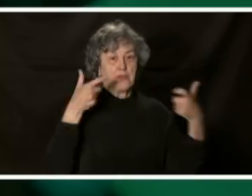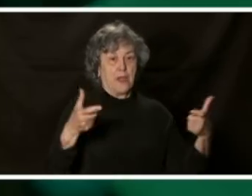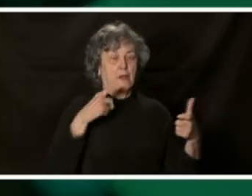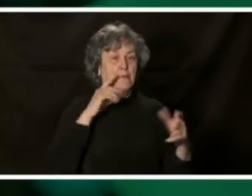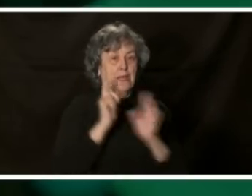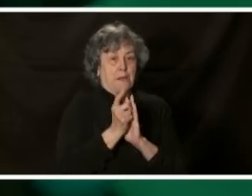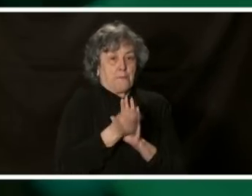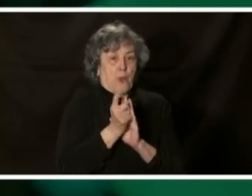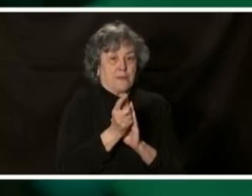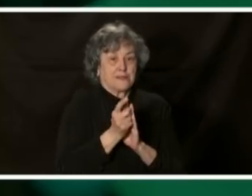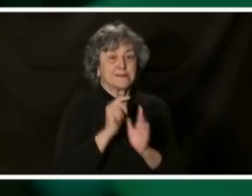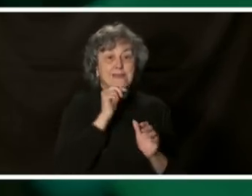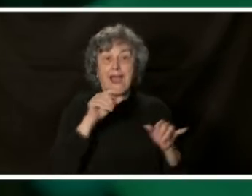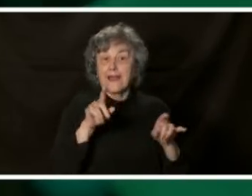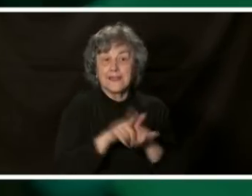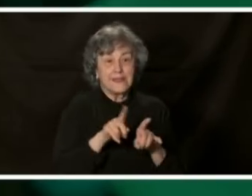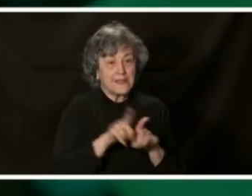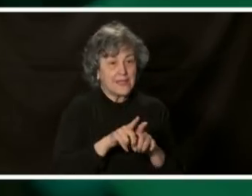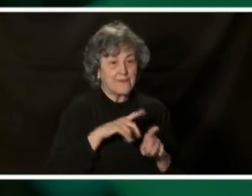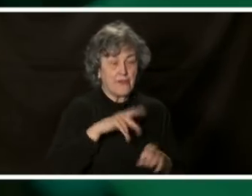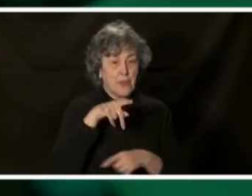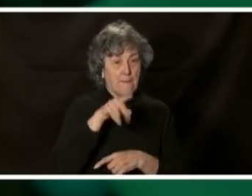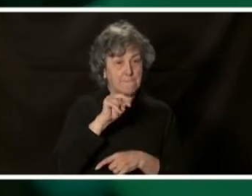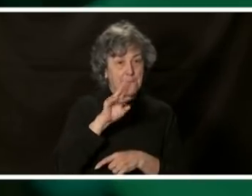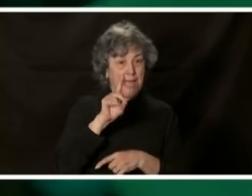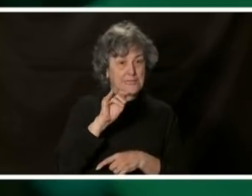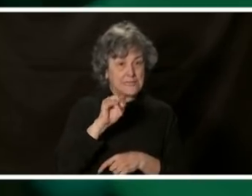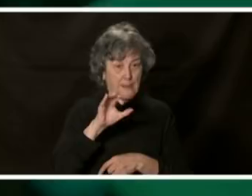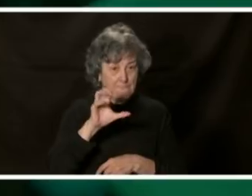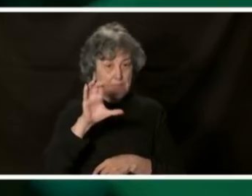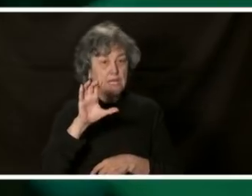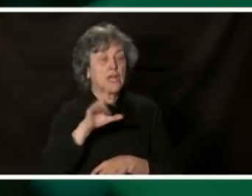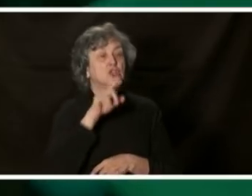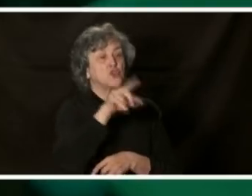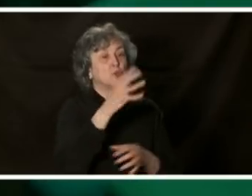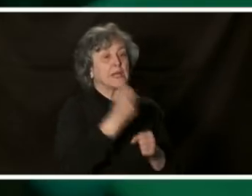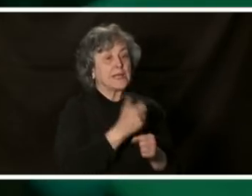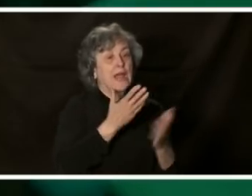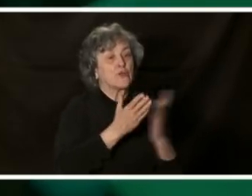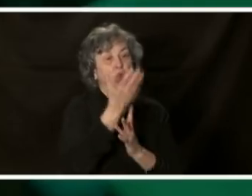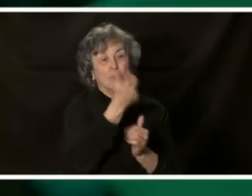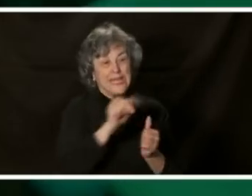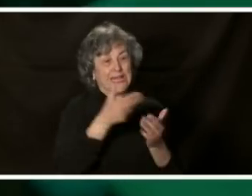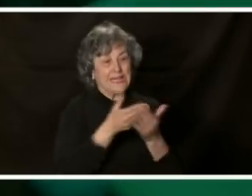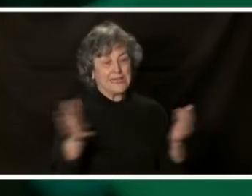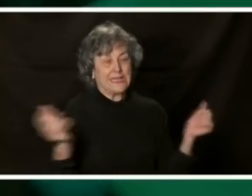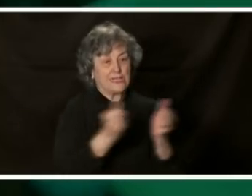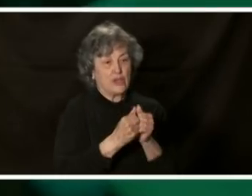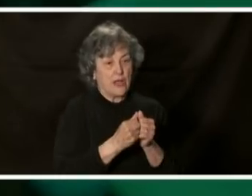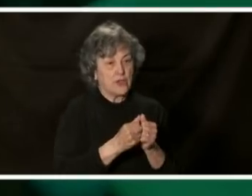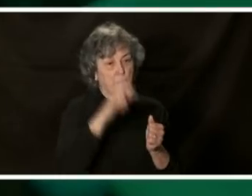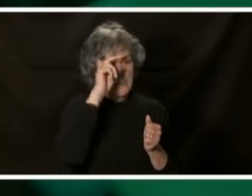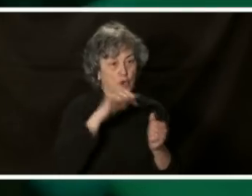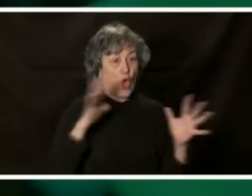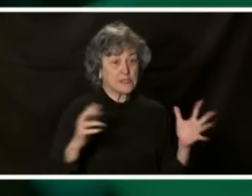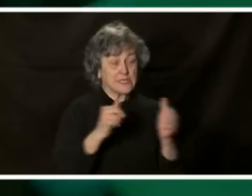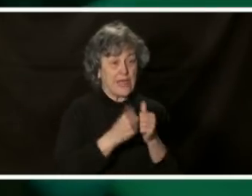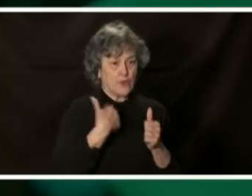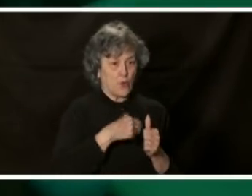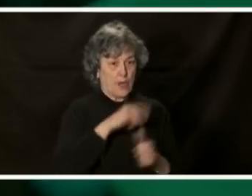YOU ARE THE CLASS THAT REMEMBERED THAT WE CAN GET THROUGH ANYTHING TOGETHER, BECAUSE TOGETHER, WE ARE BLAZER STRONG. THANK YOU.